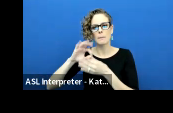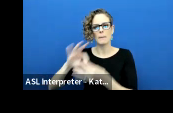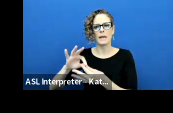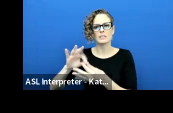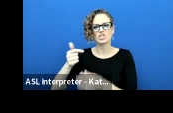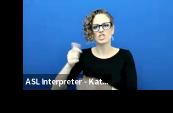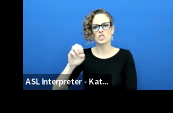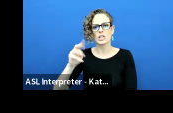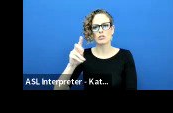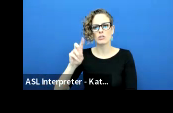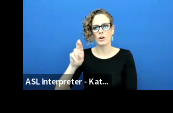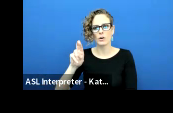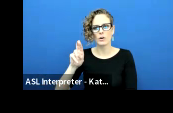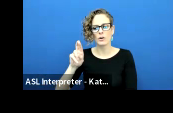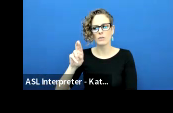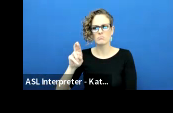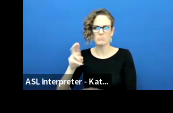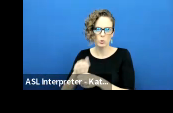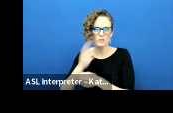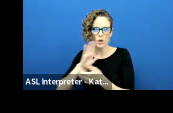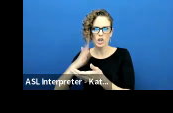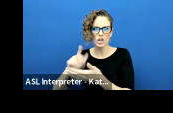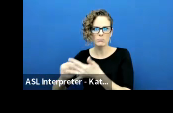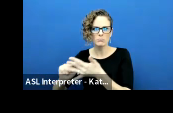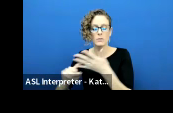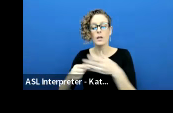things not interested and it's as soon as there's a power outage it automatically fires on and their